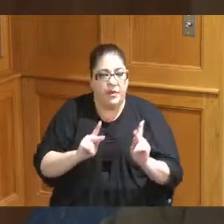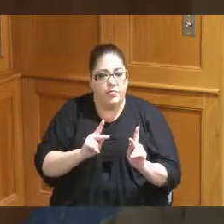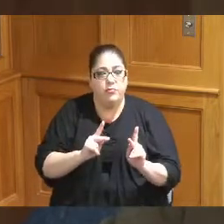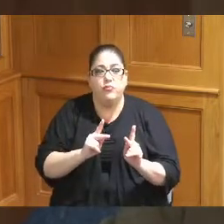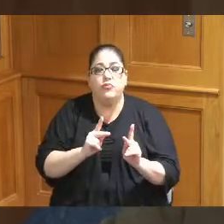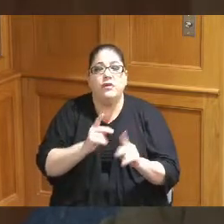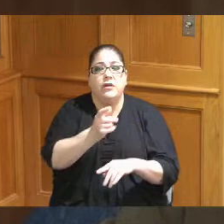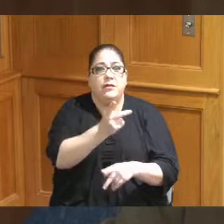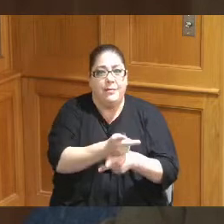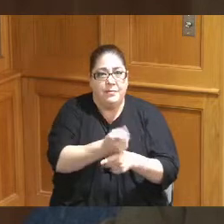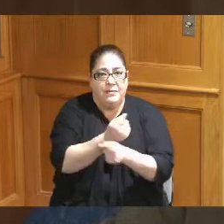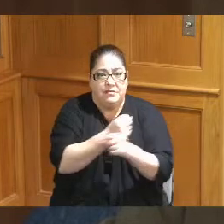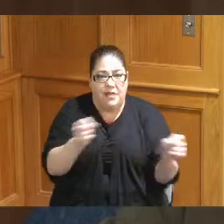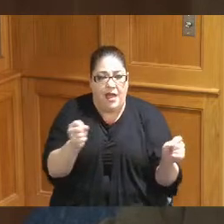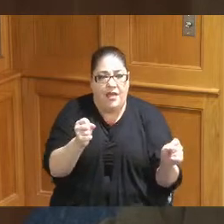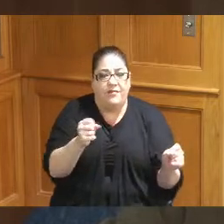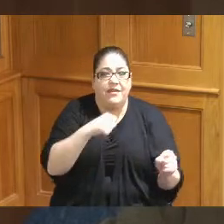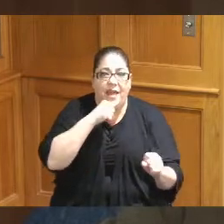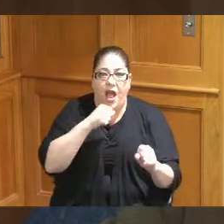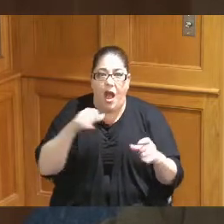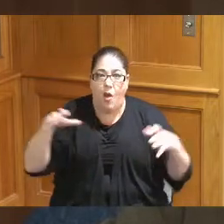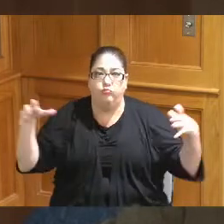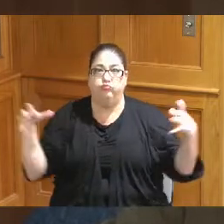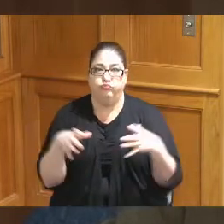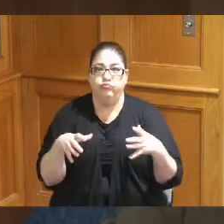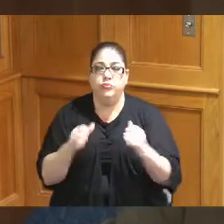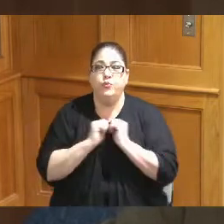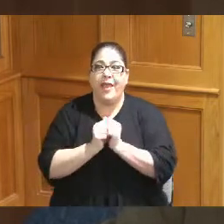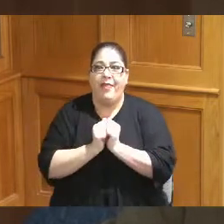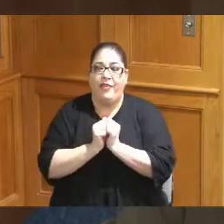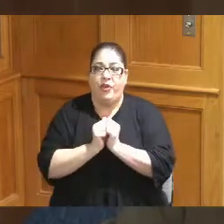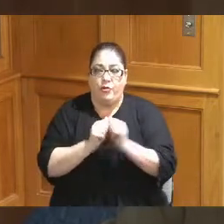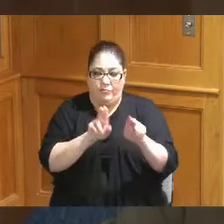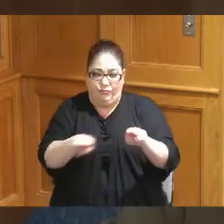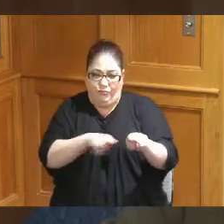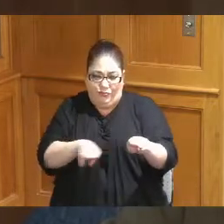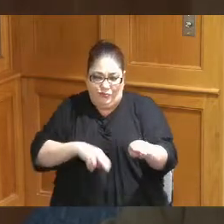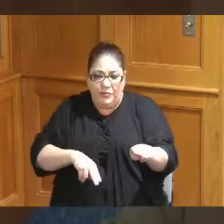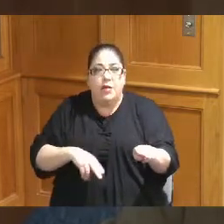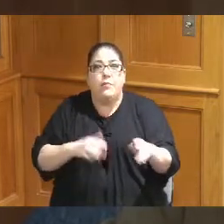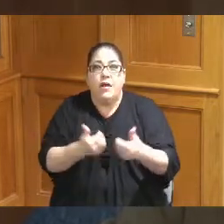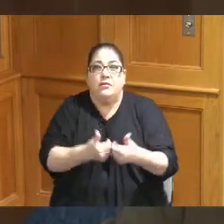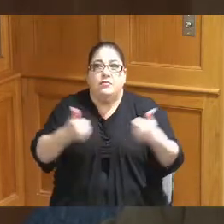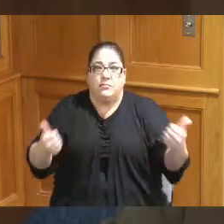safe and not in a congregate setting and that took some doing it helped the hotels it also